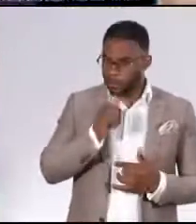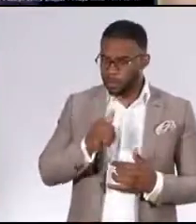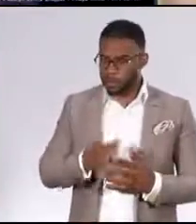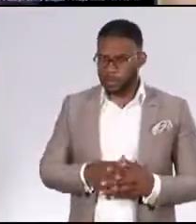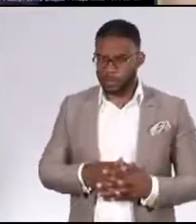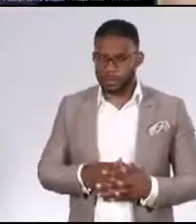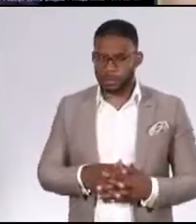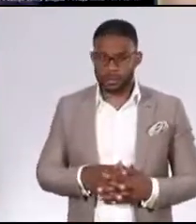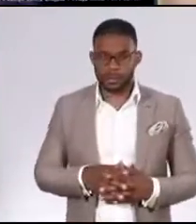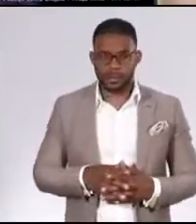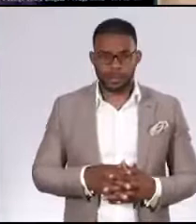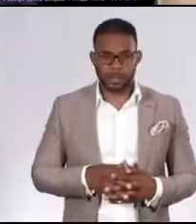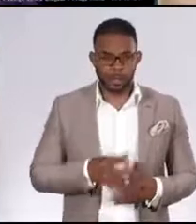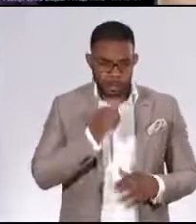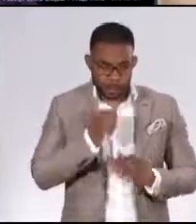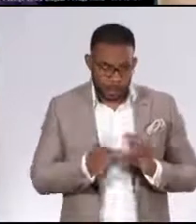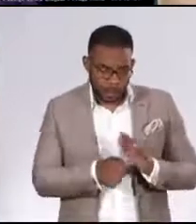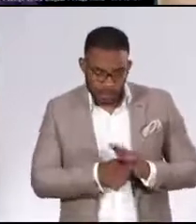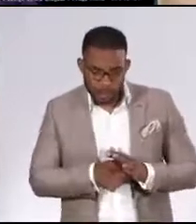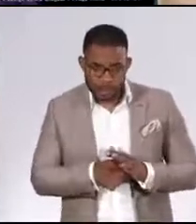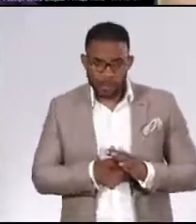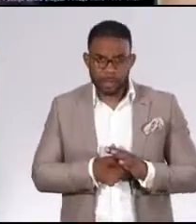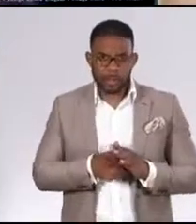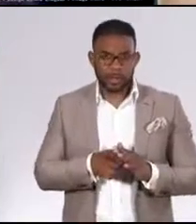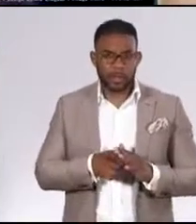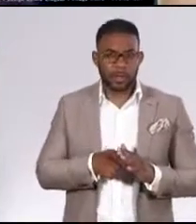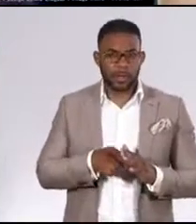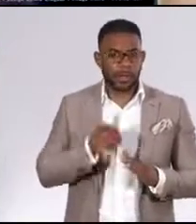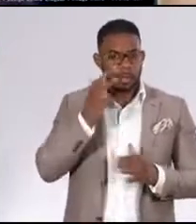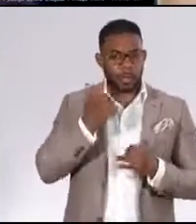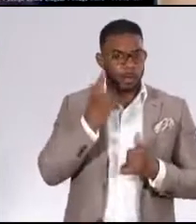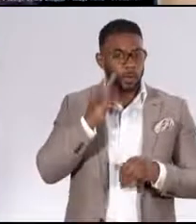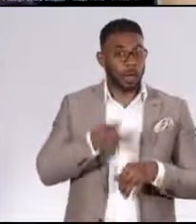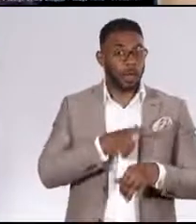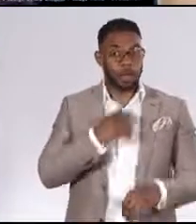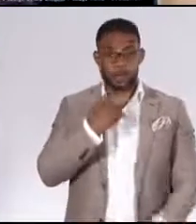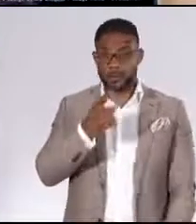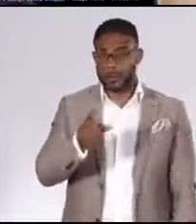I hate my hearing last for a very long time, and let me tell you it's exhausting.